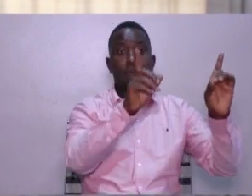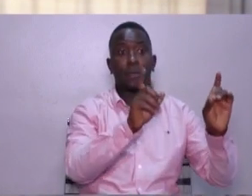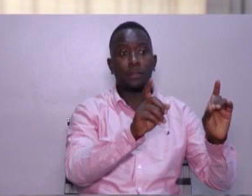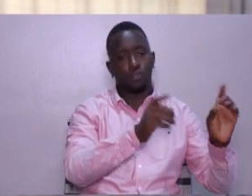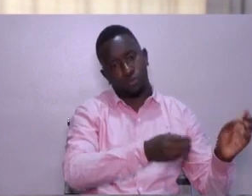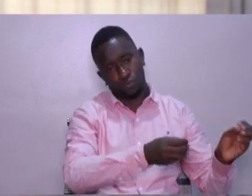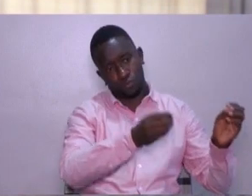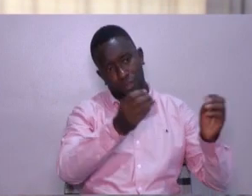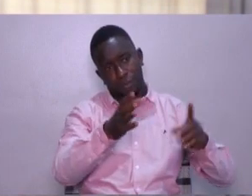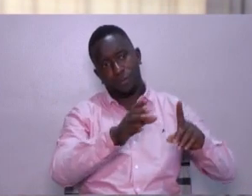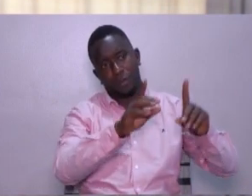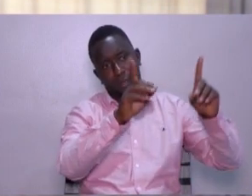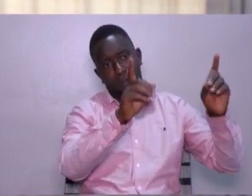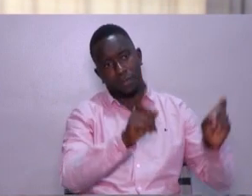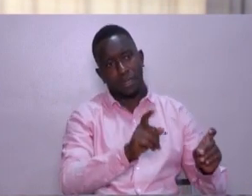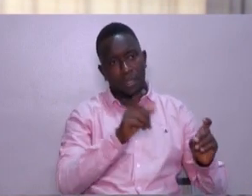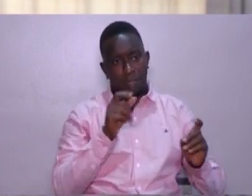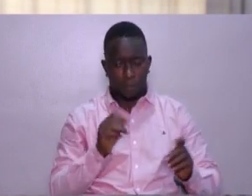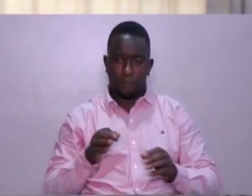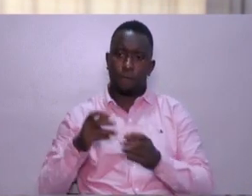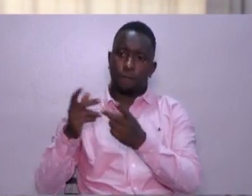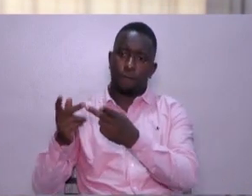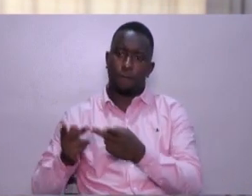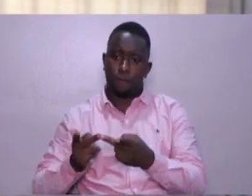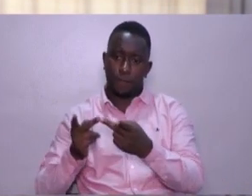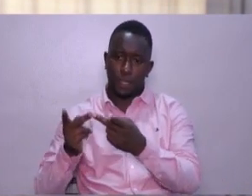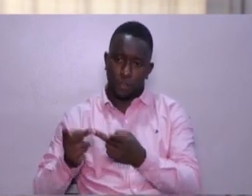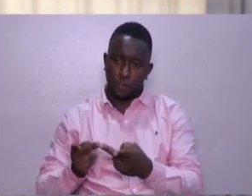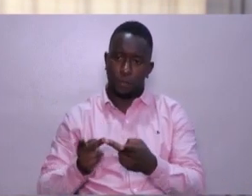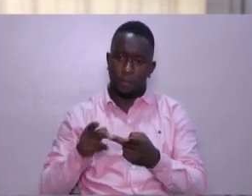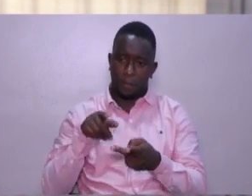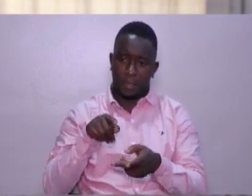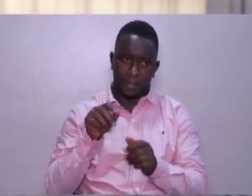if it is a video that you think will help them better